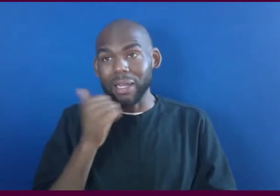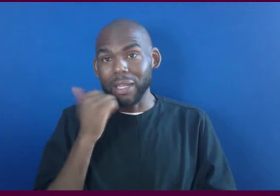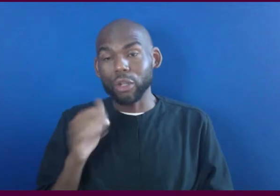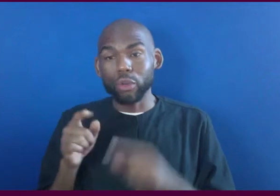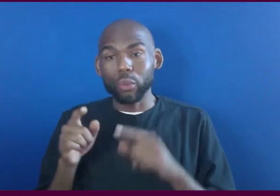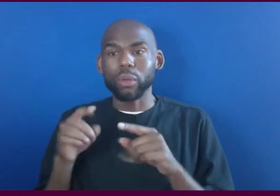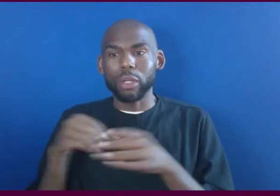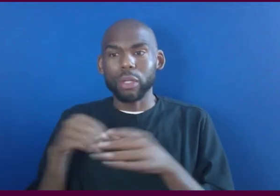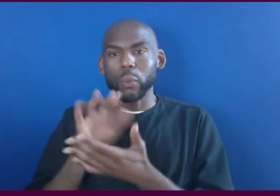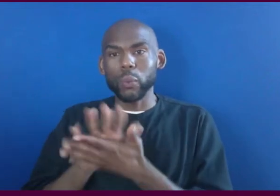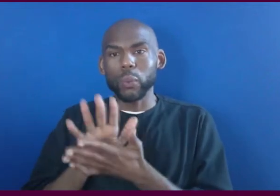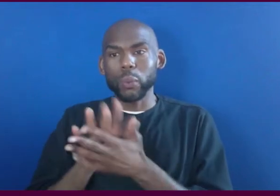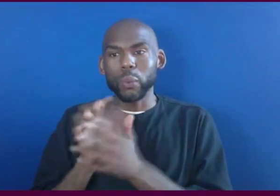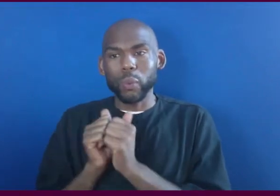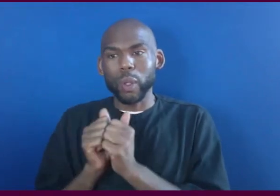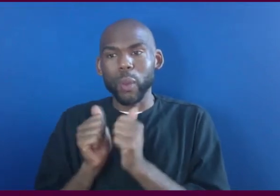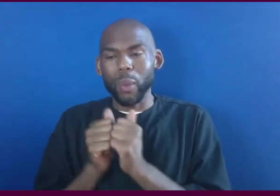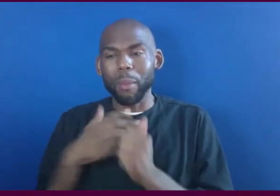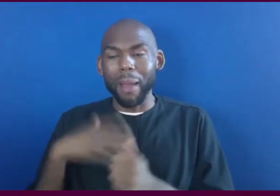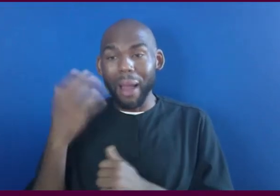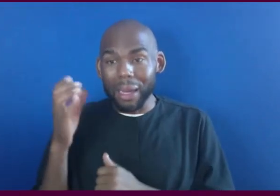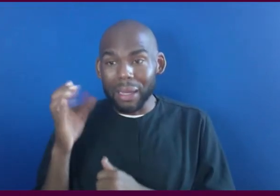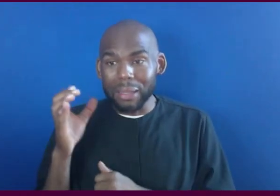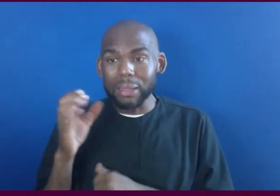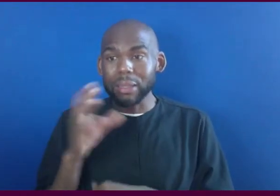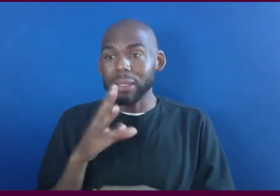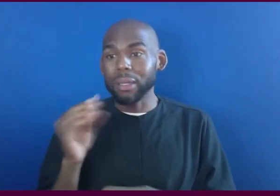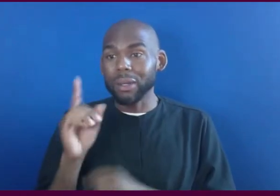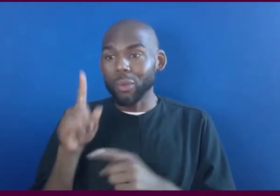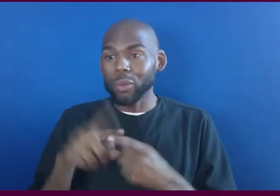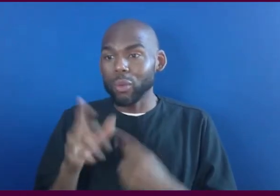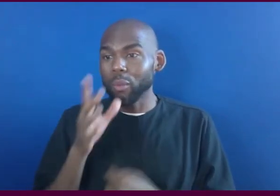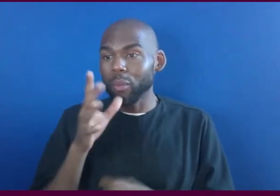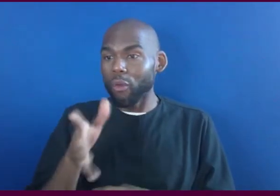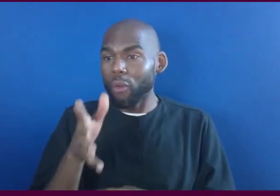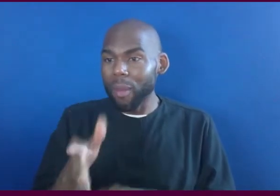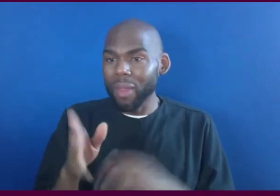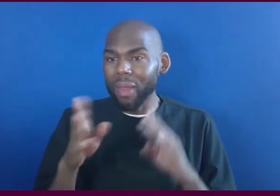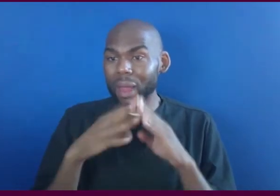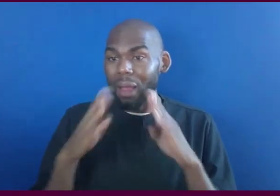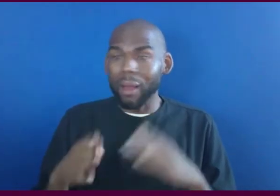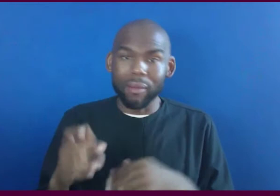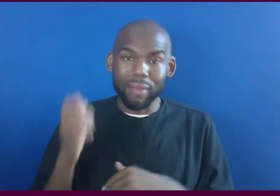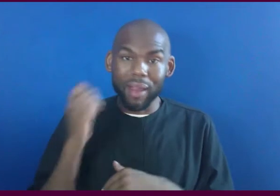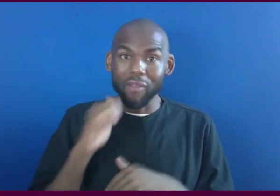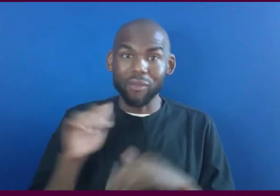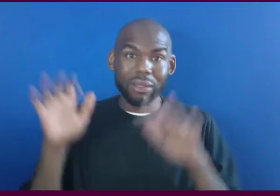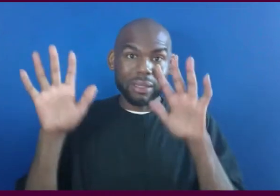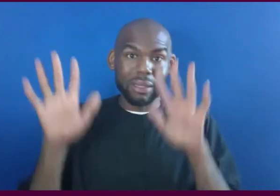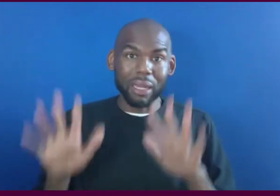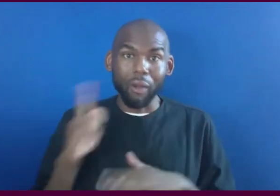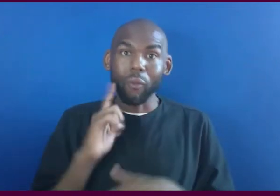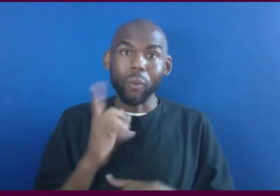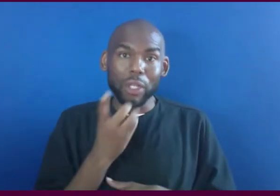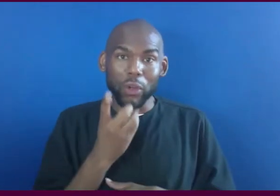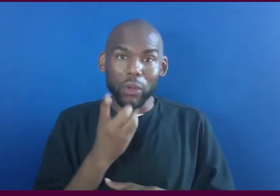We were in school together, with my cousins and went to my grandmother's house every Sunday for dinner.